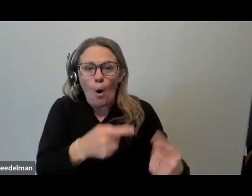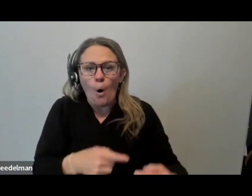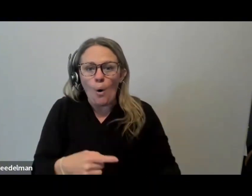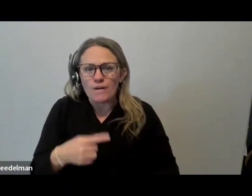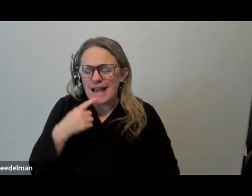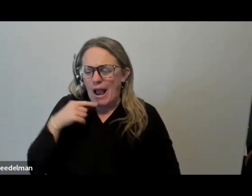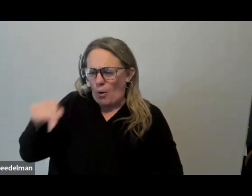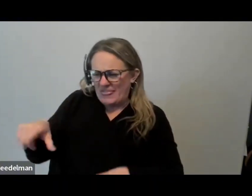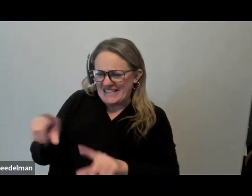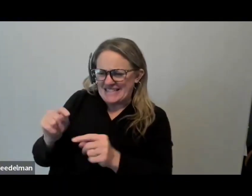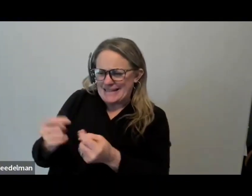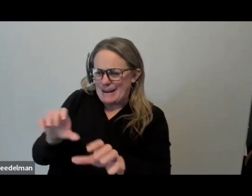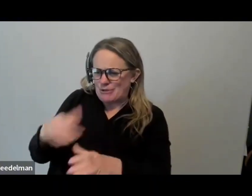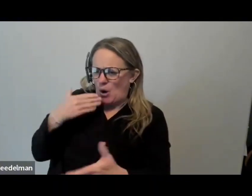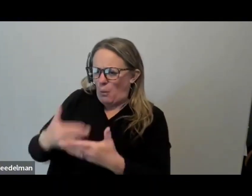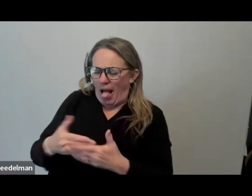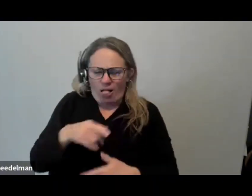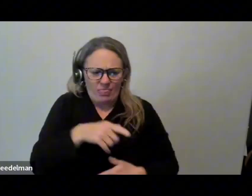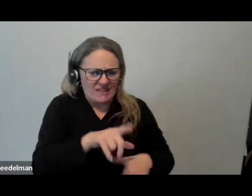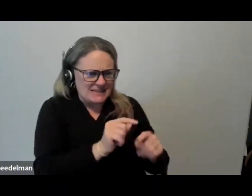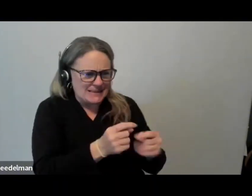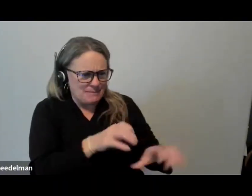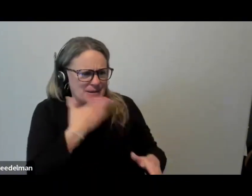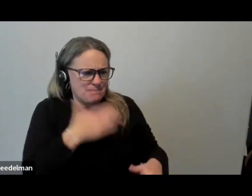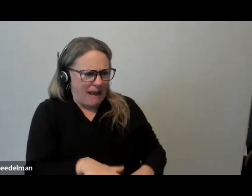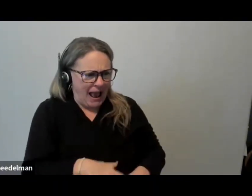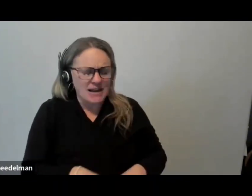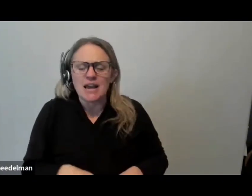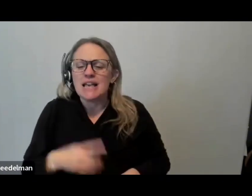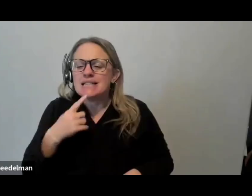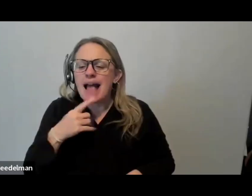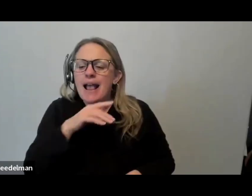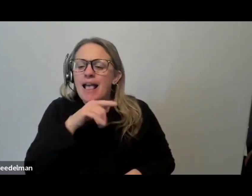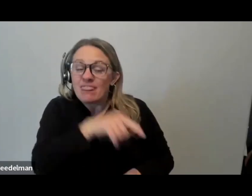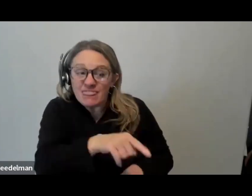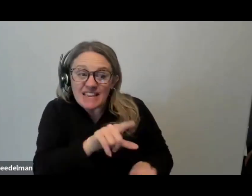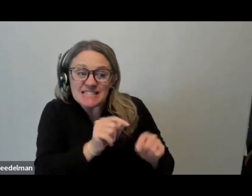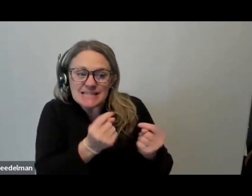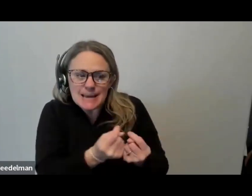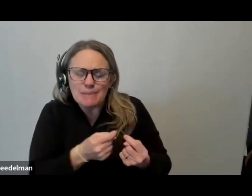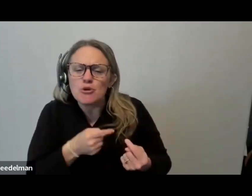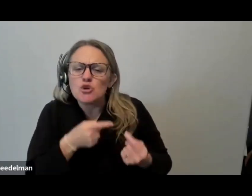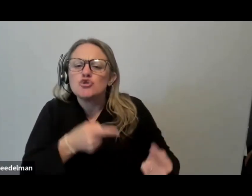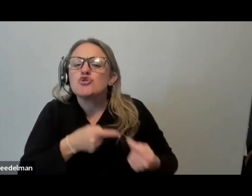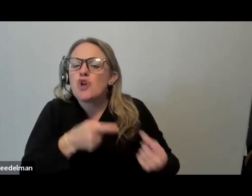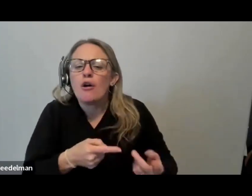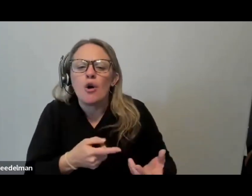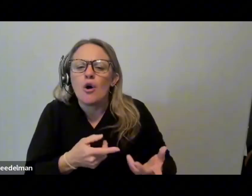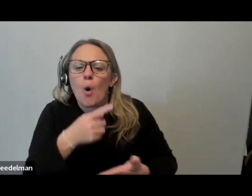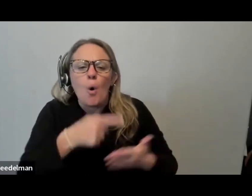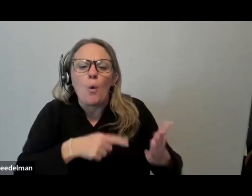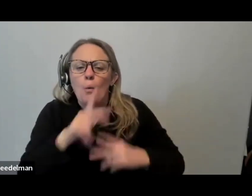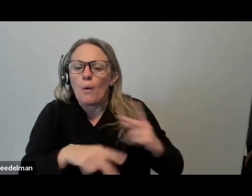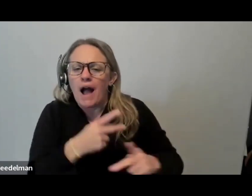It's to say, oh this team struggled. What type of resources and support and leadership buy-in do they need in order to make this happen?